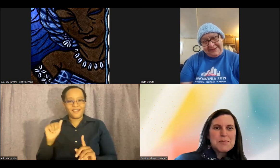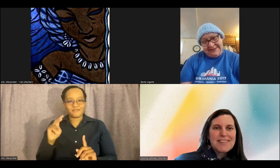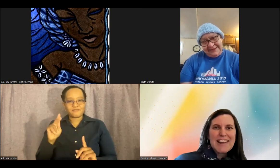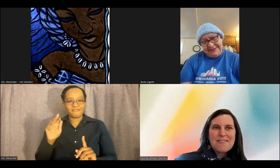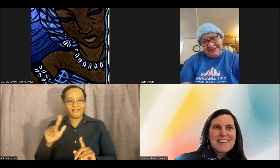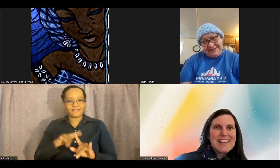again.